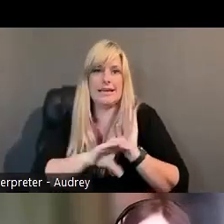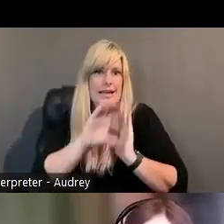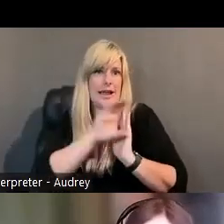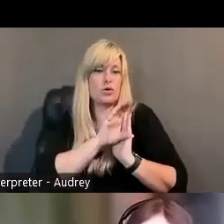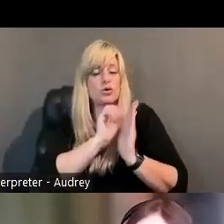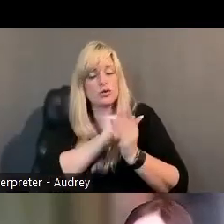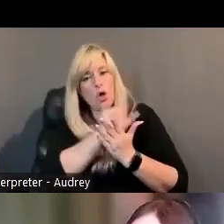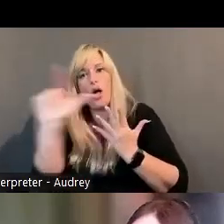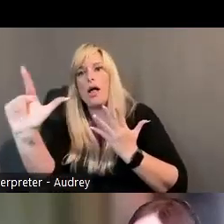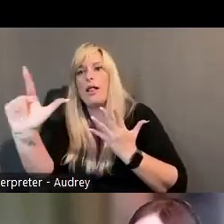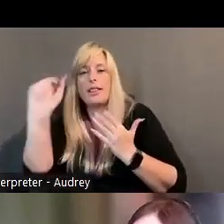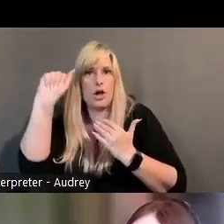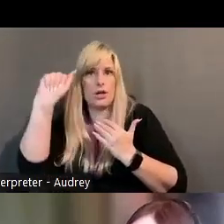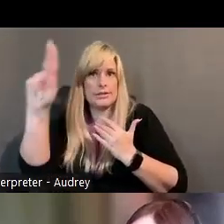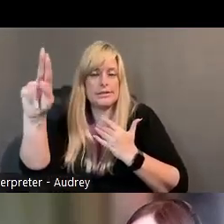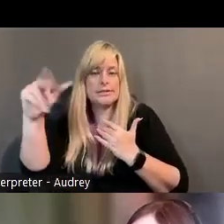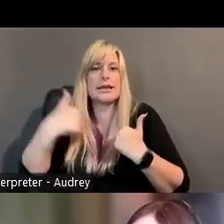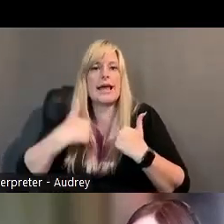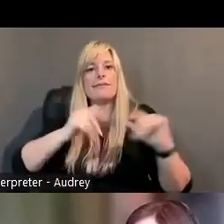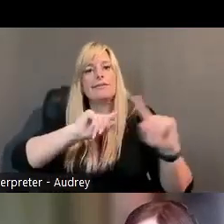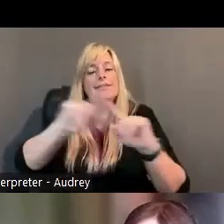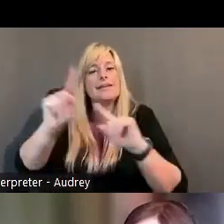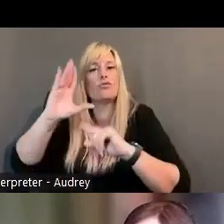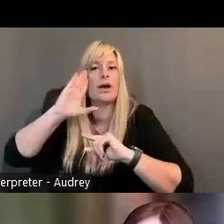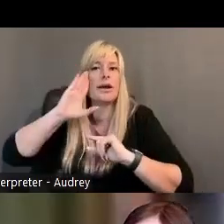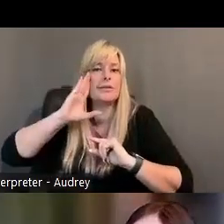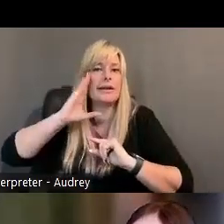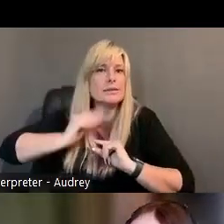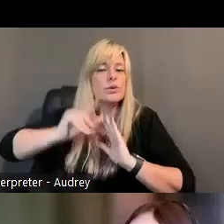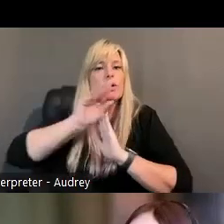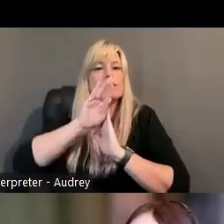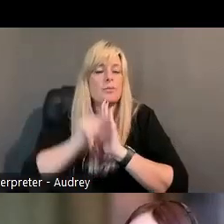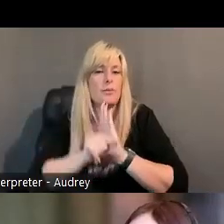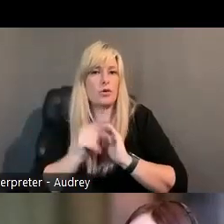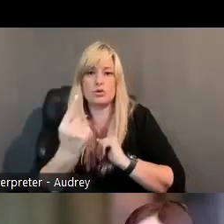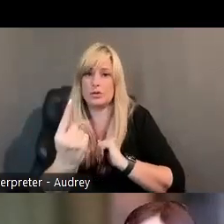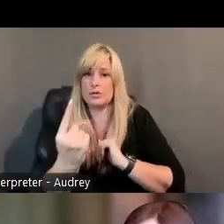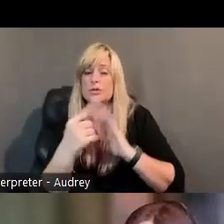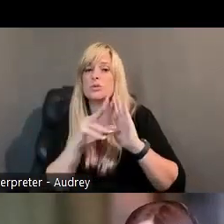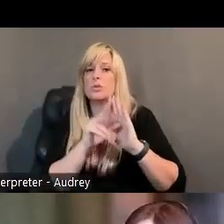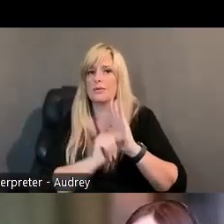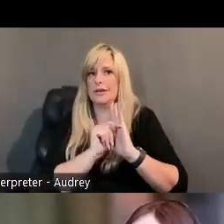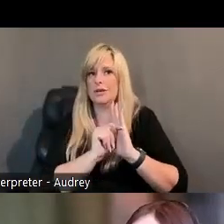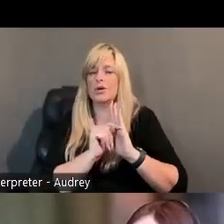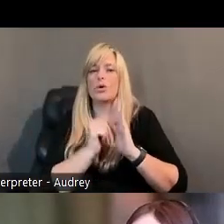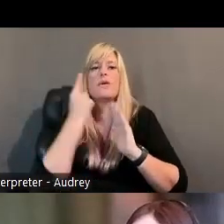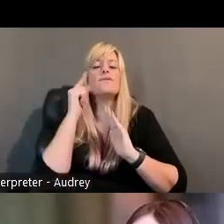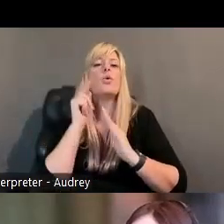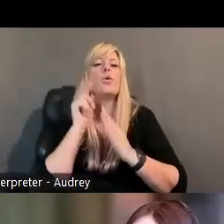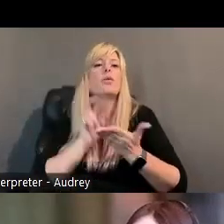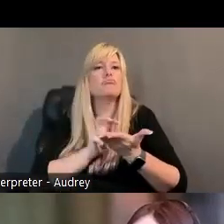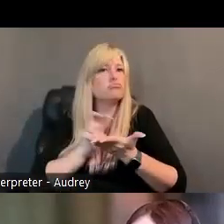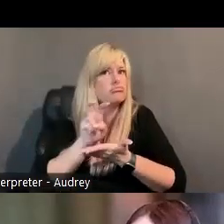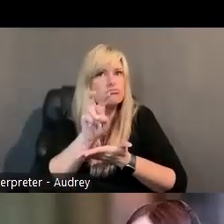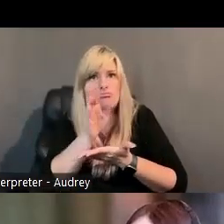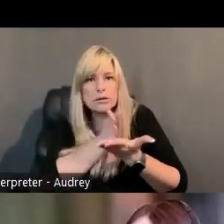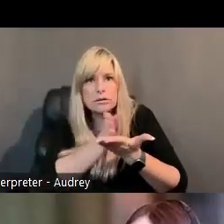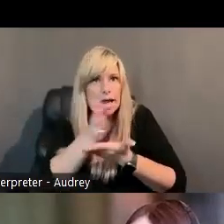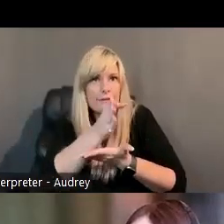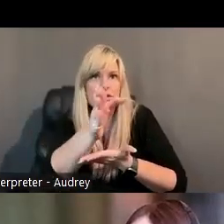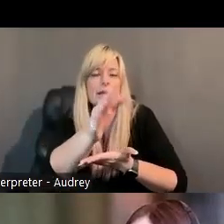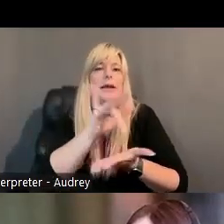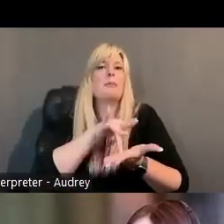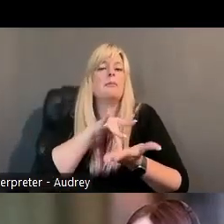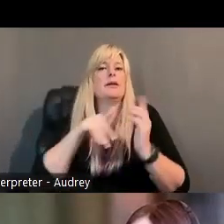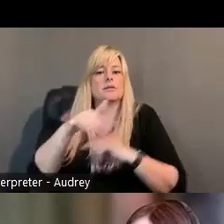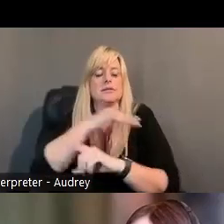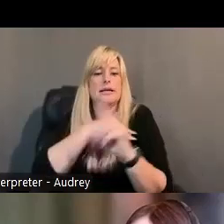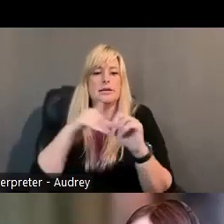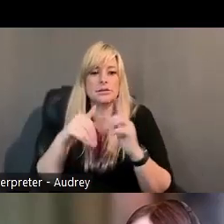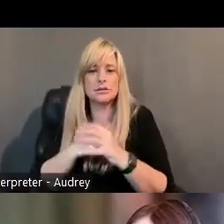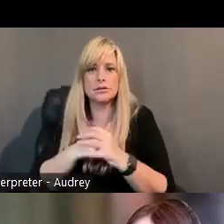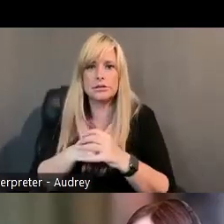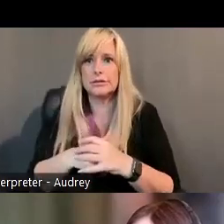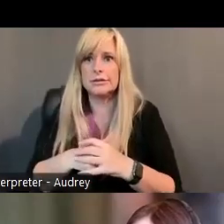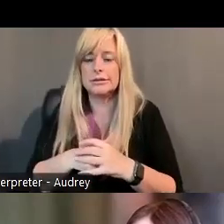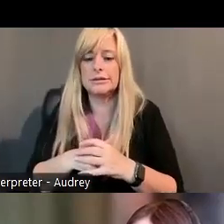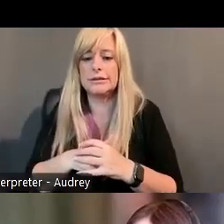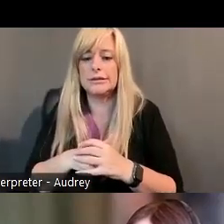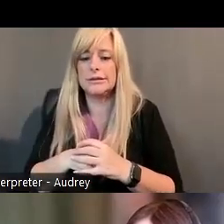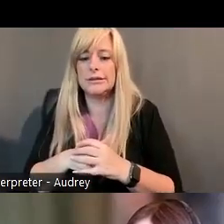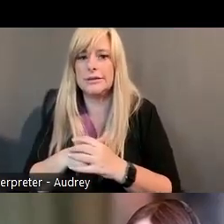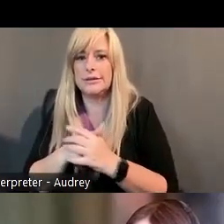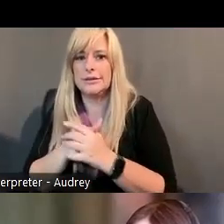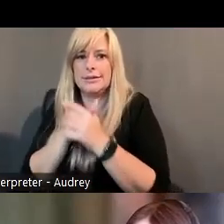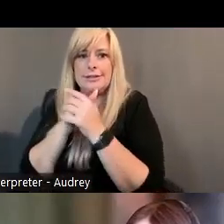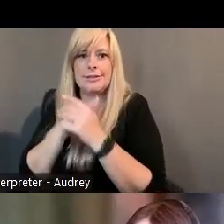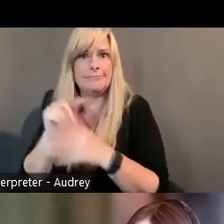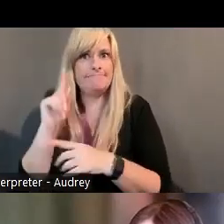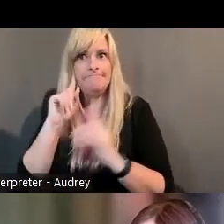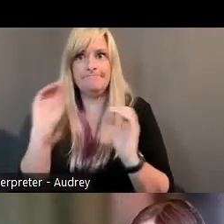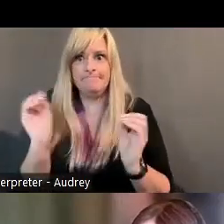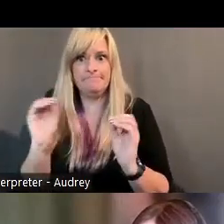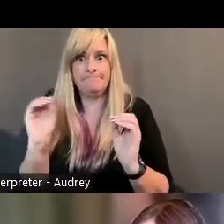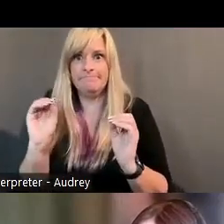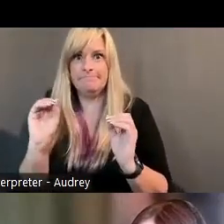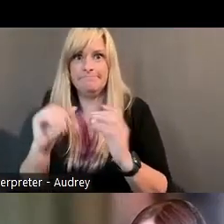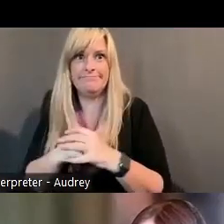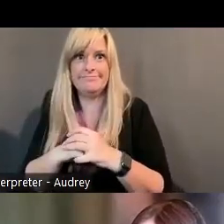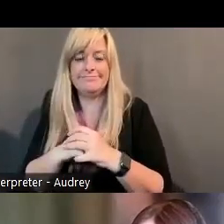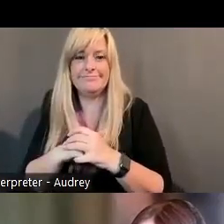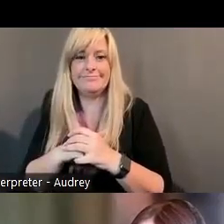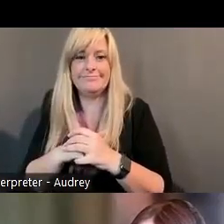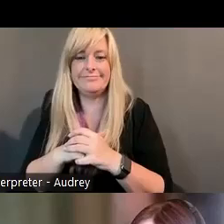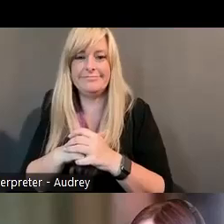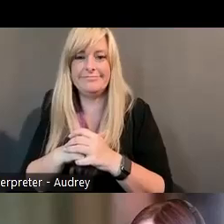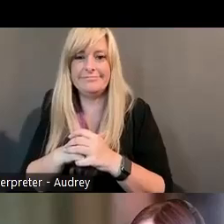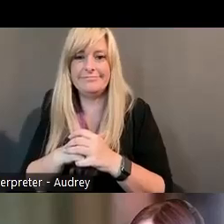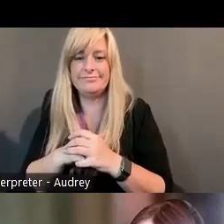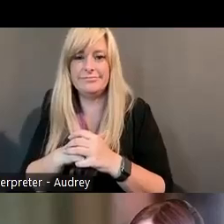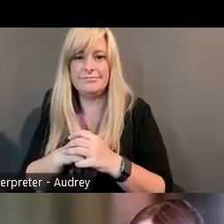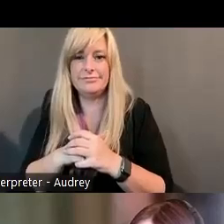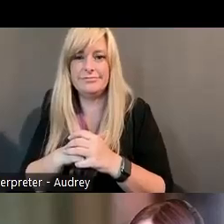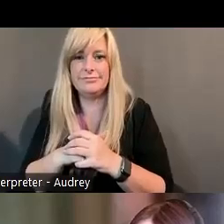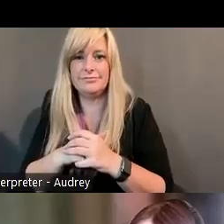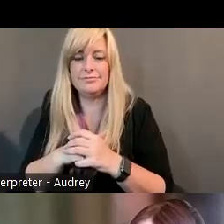backgrounds, and experiences. And here is one that we made for navigating medical settings.